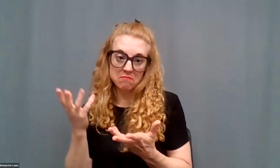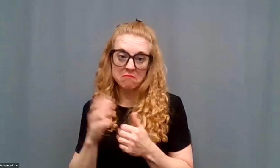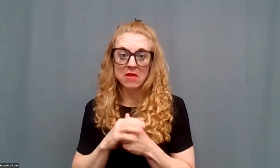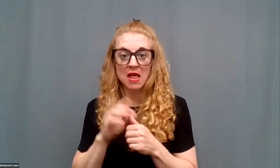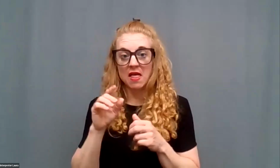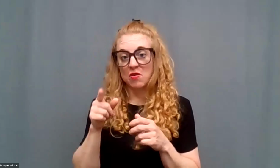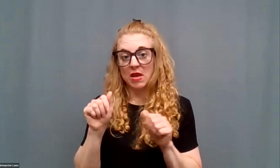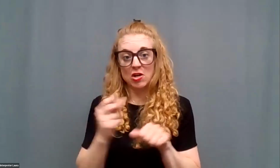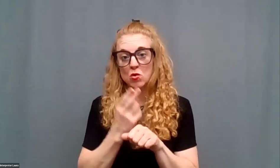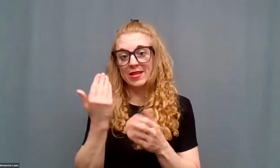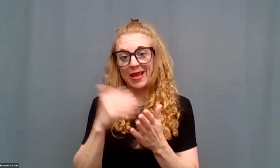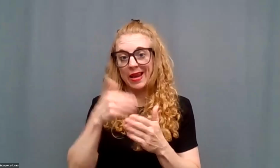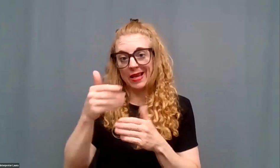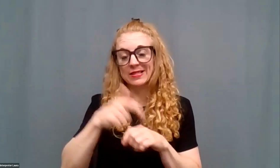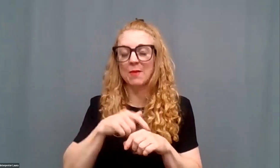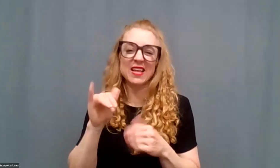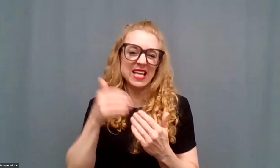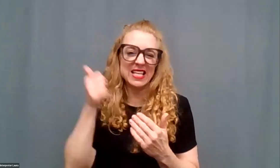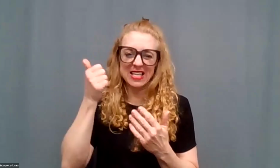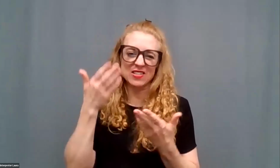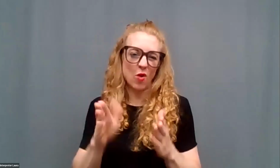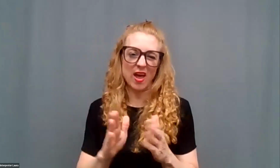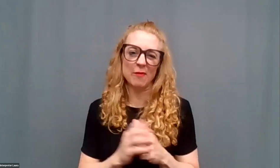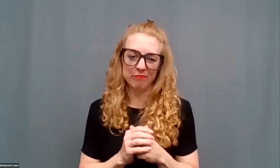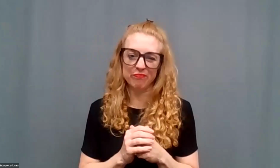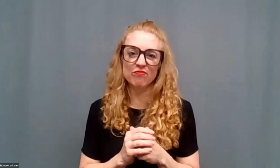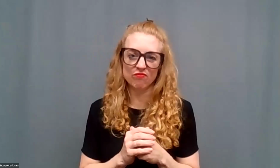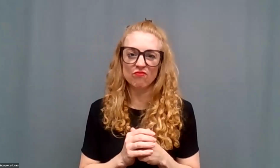that's by far the easiest and most cost effective and these are usually like 10 or 15 bucks